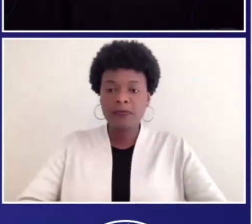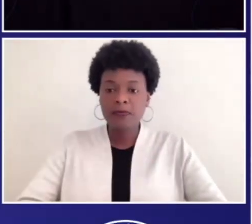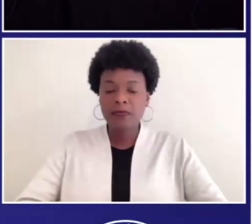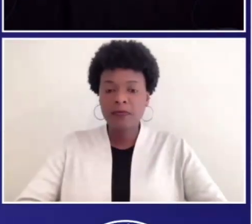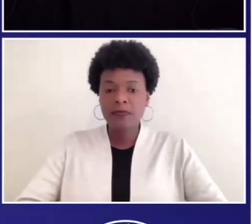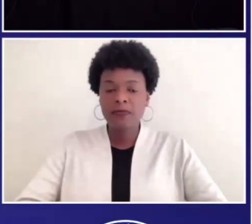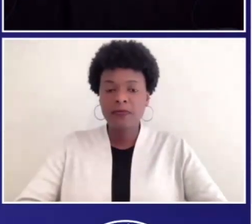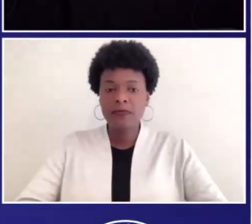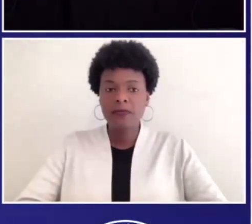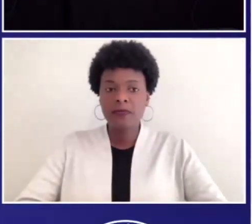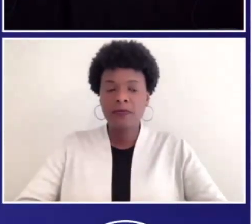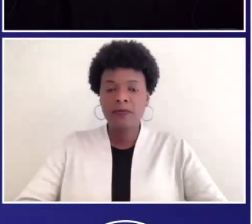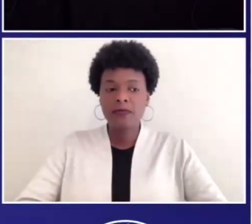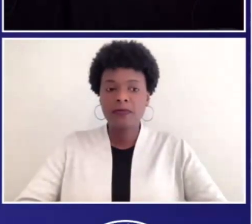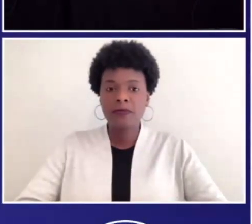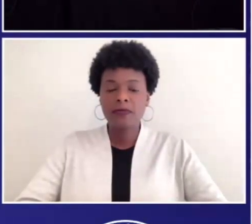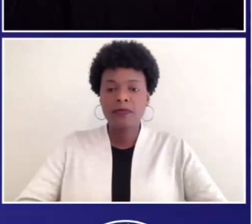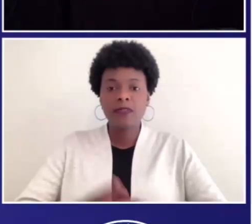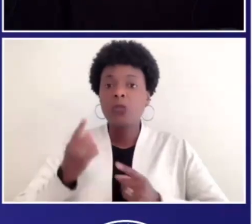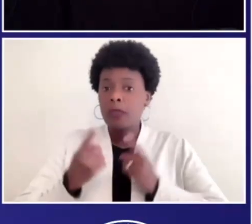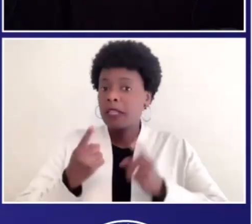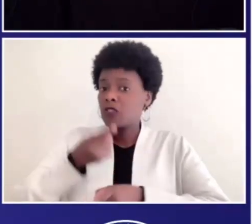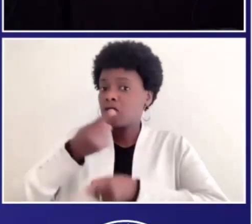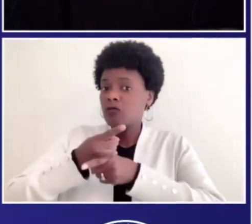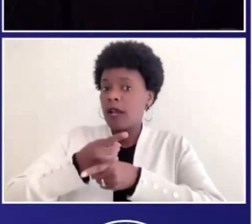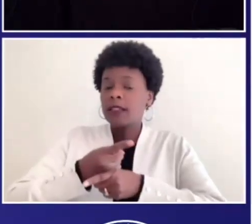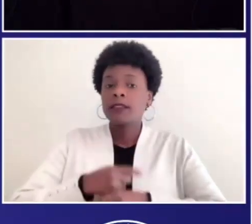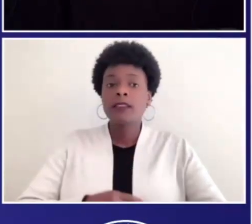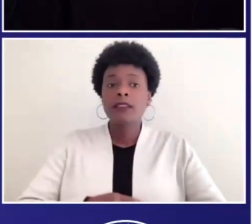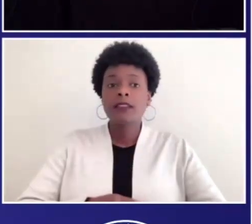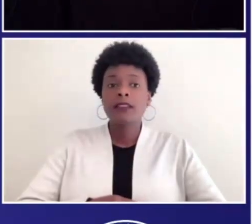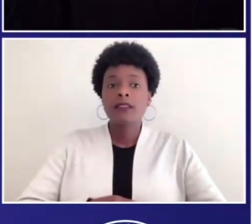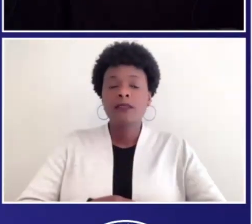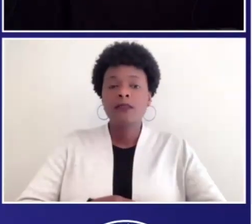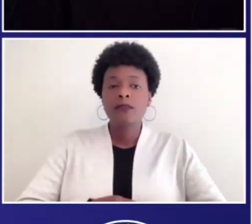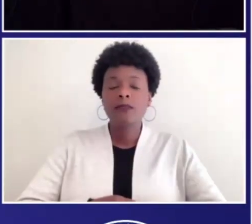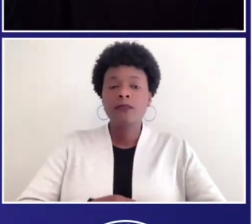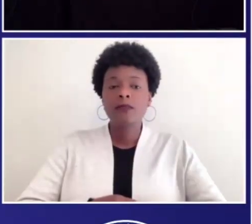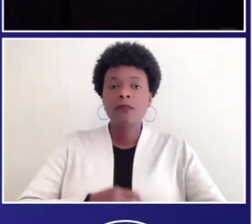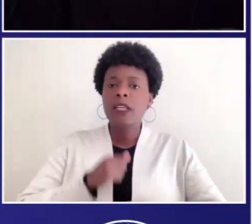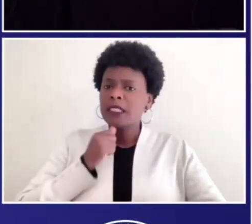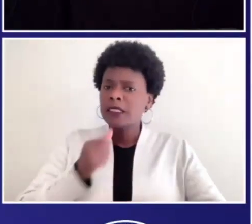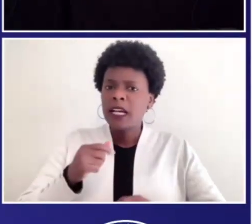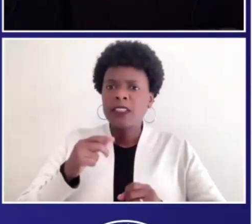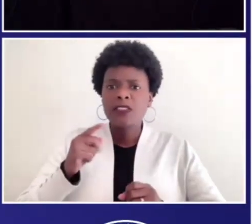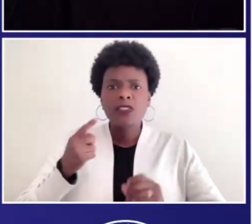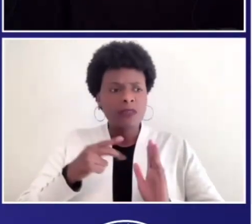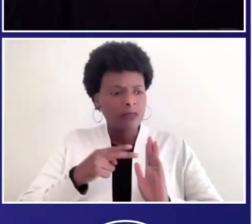And so I think that that is correct. And I think it's quite clear. It's not just like a textual reading. It's quite clear that the congressional